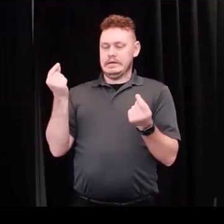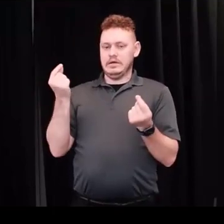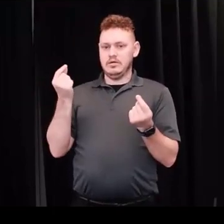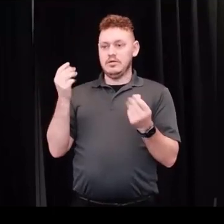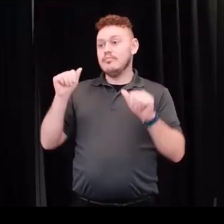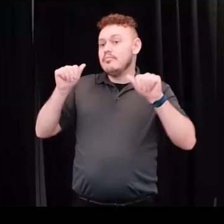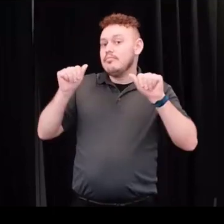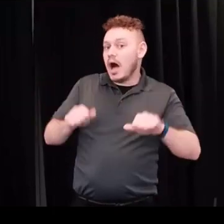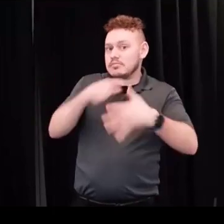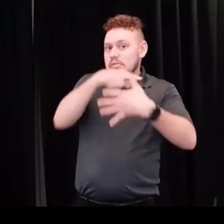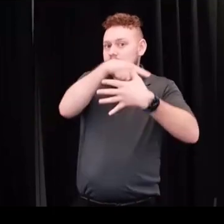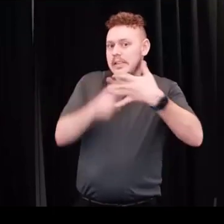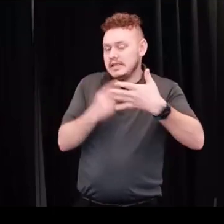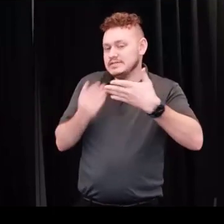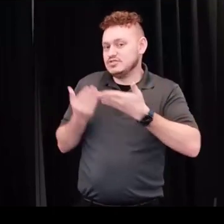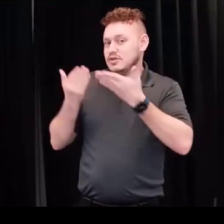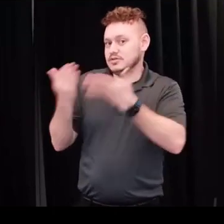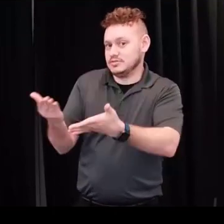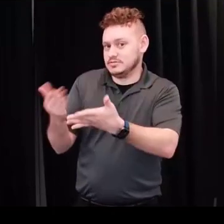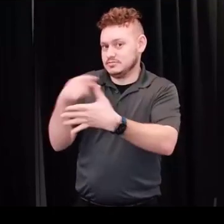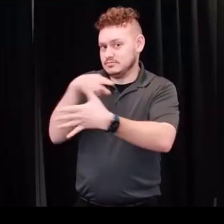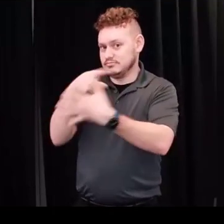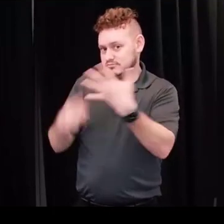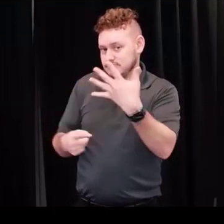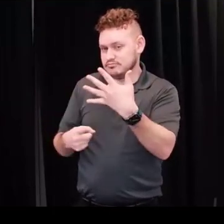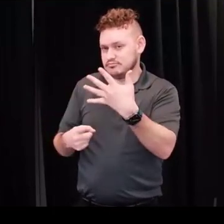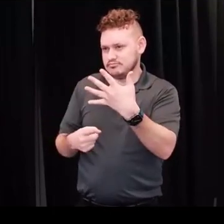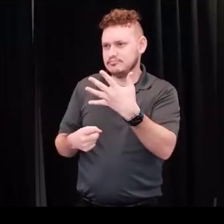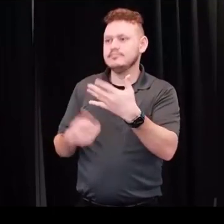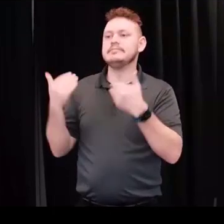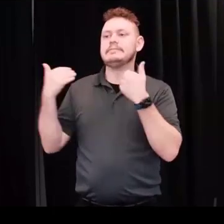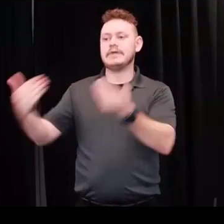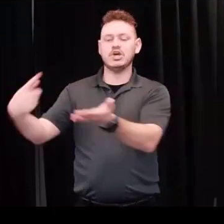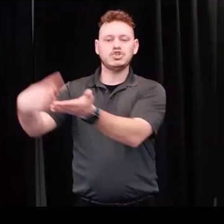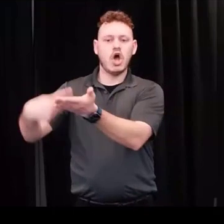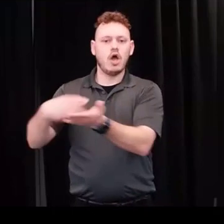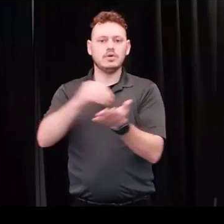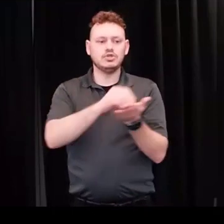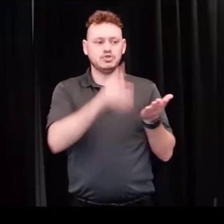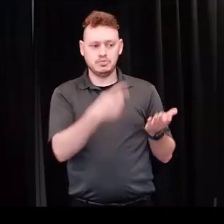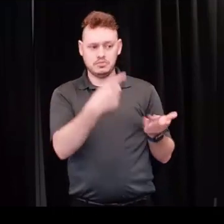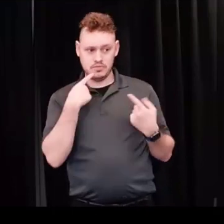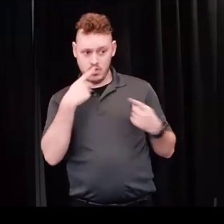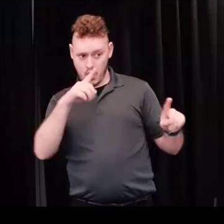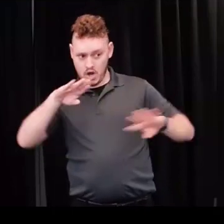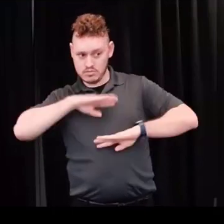"Well here are some suggestions." Talk to the student and ask, "Does this work for you? Would